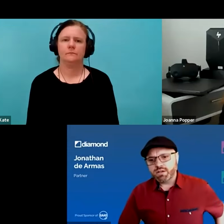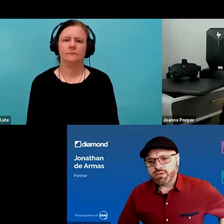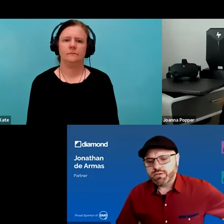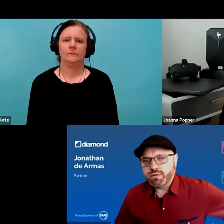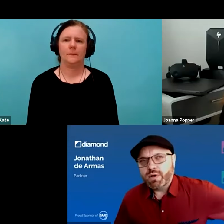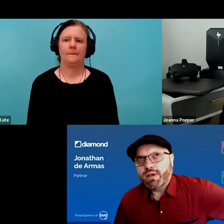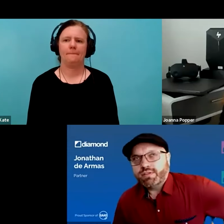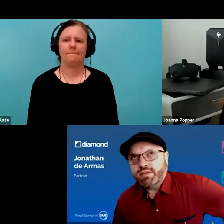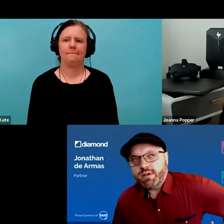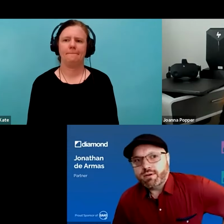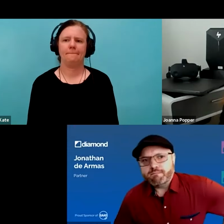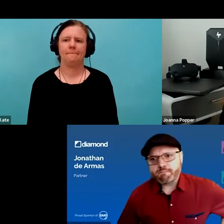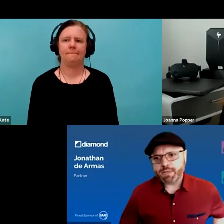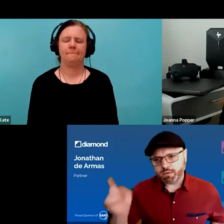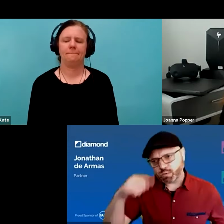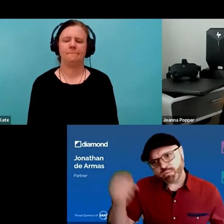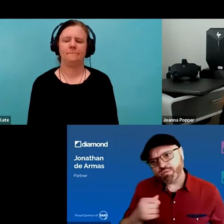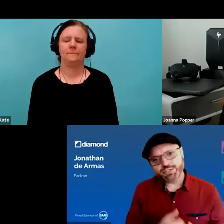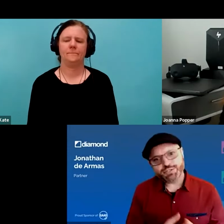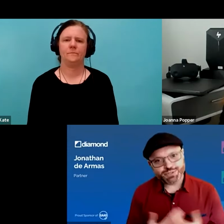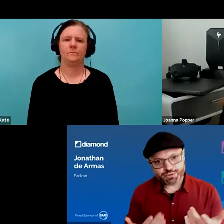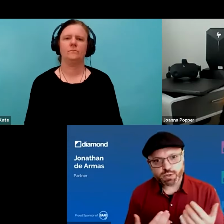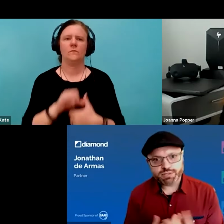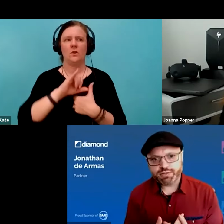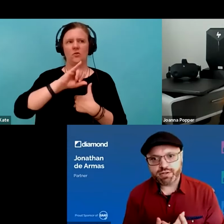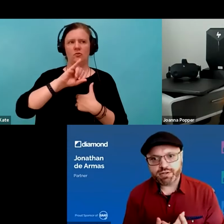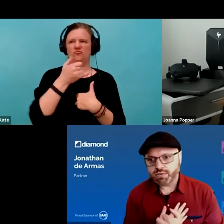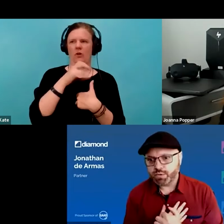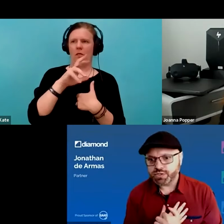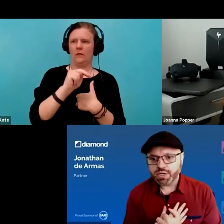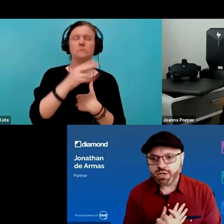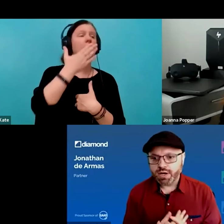Jonathan de Armas: So I think we want to move on to another question. Thank you guys so much.